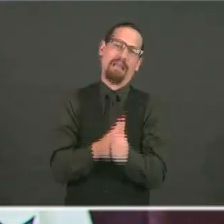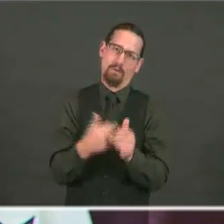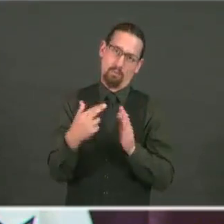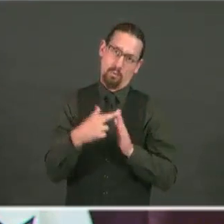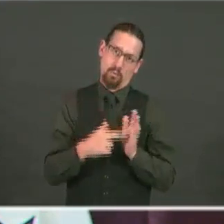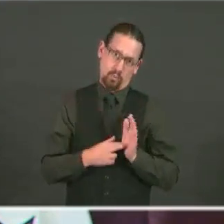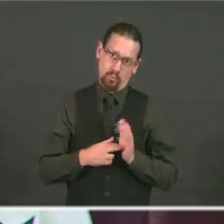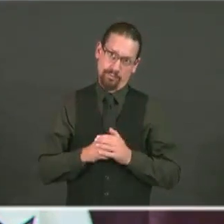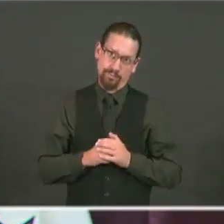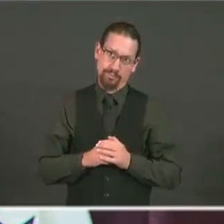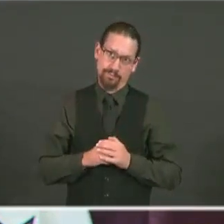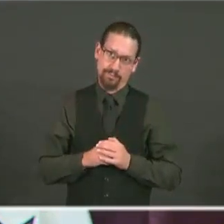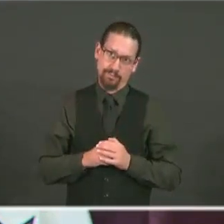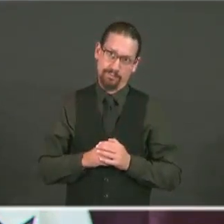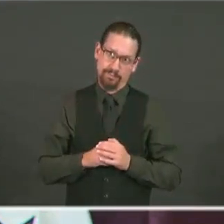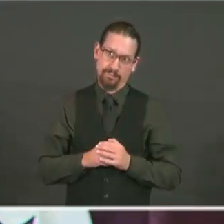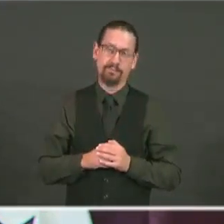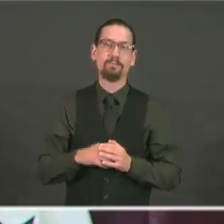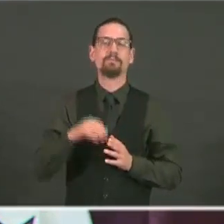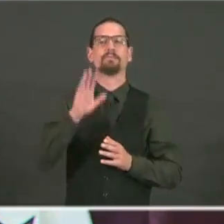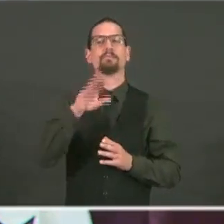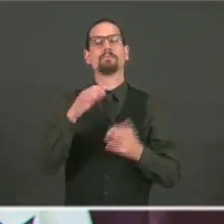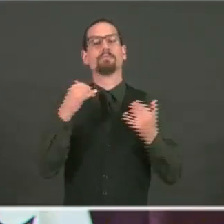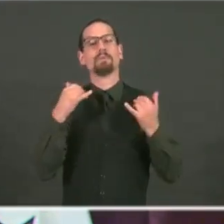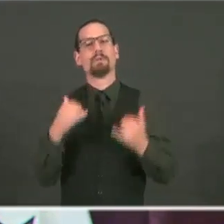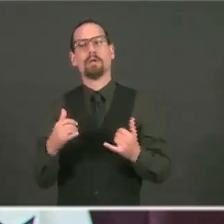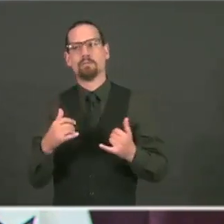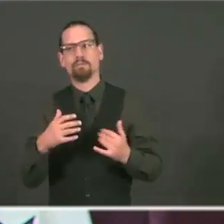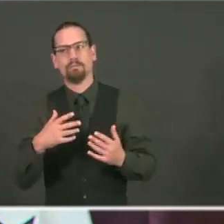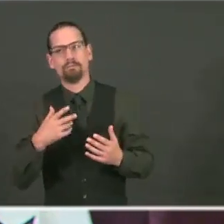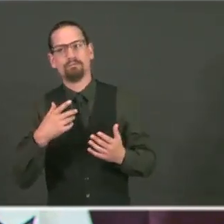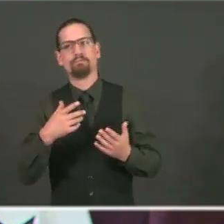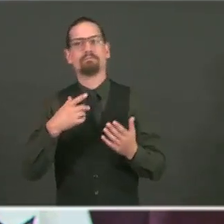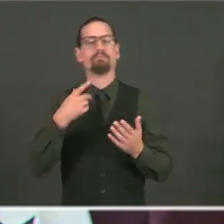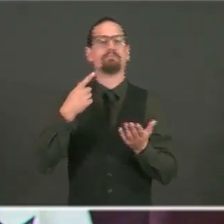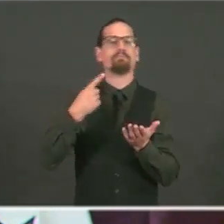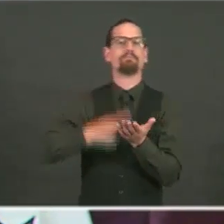NO OUTBREAKS. I WANT TO TALK ABOUT THE